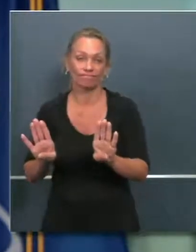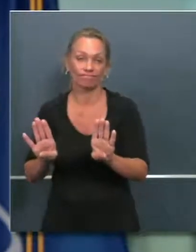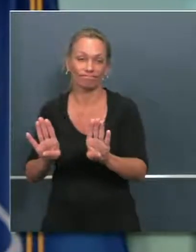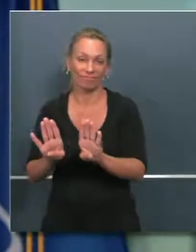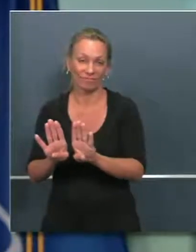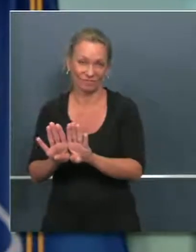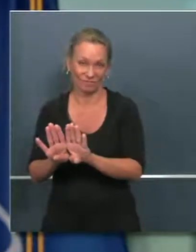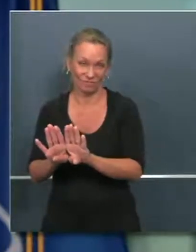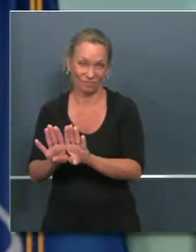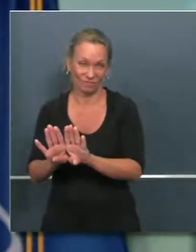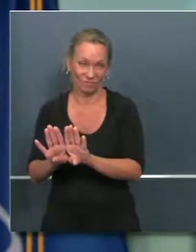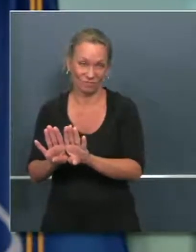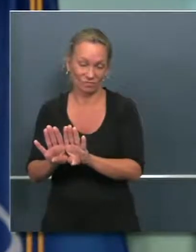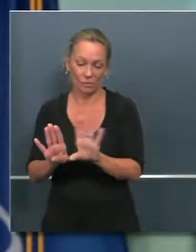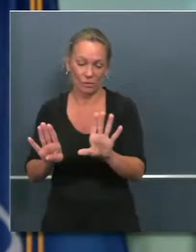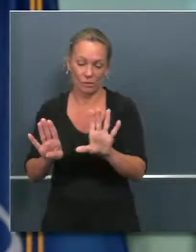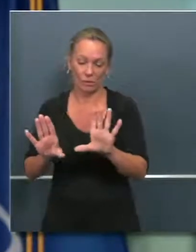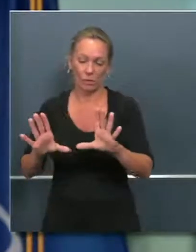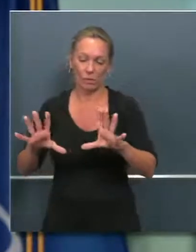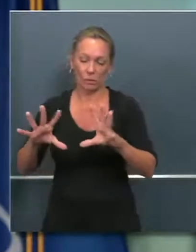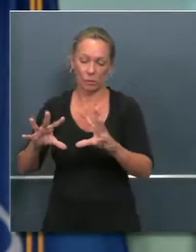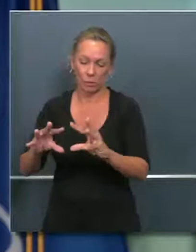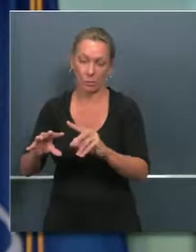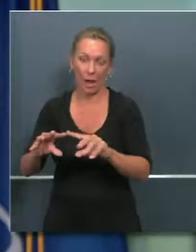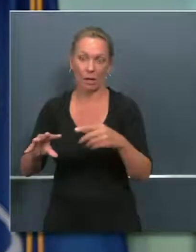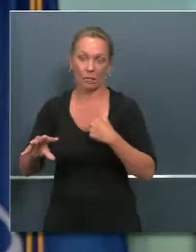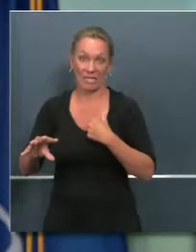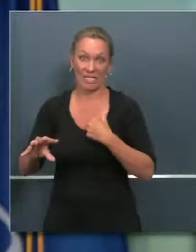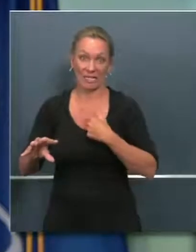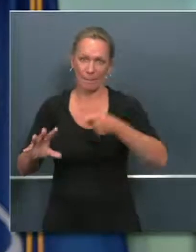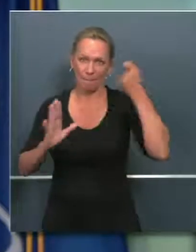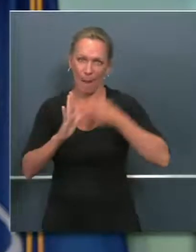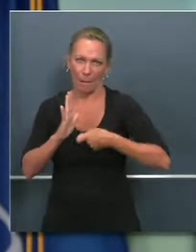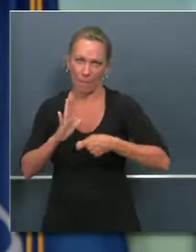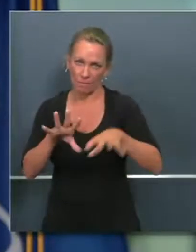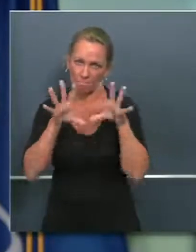nursing facilities and the issue of spending time with loved ones particularly at the end of life